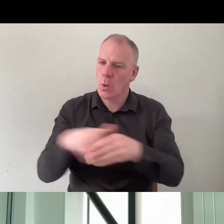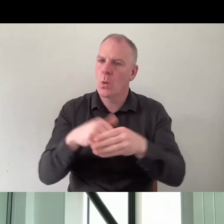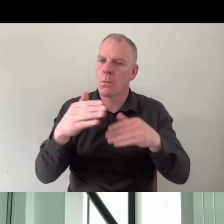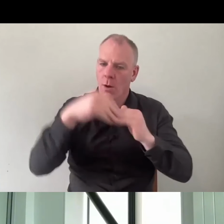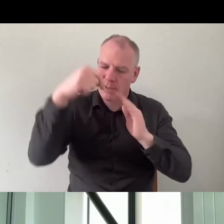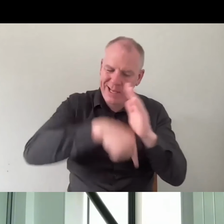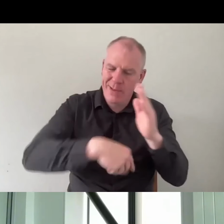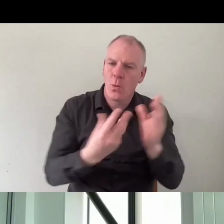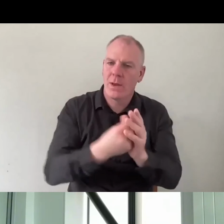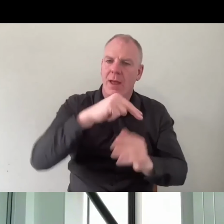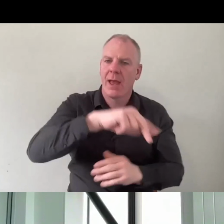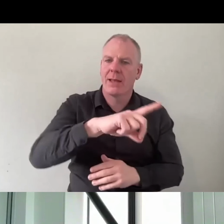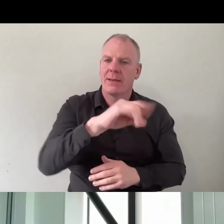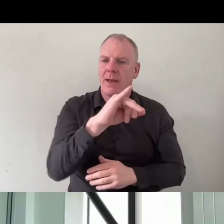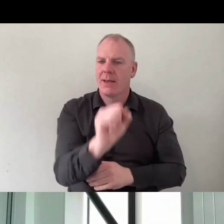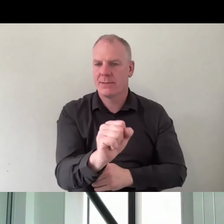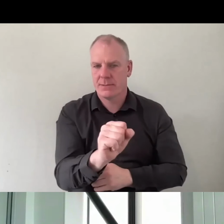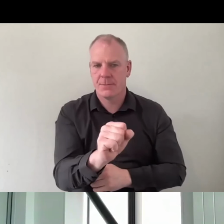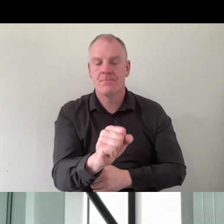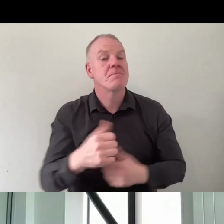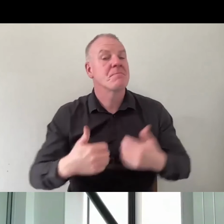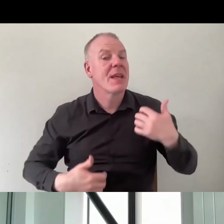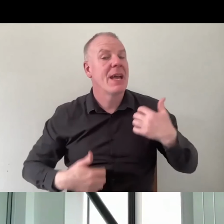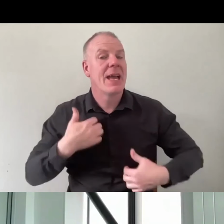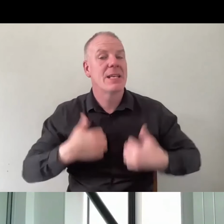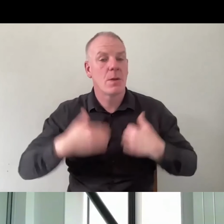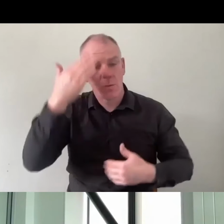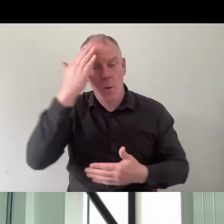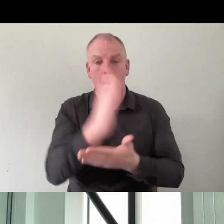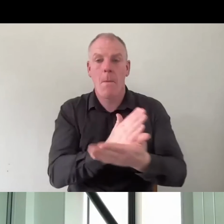What is quite interesting is part three of the Disability Act